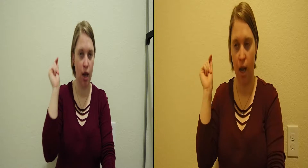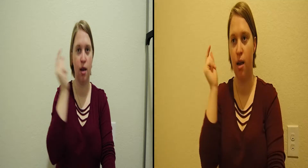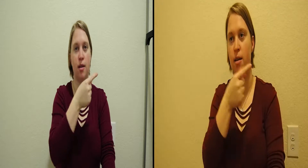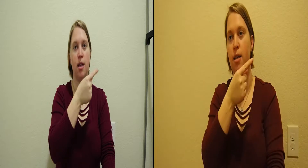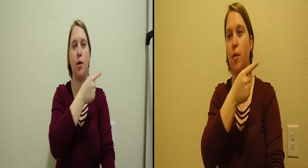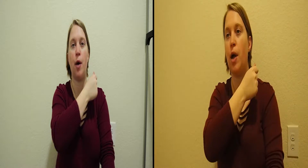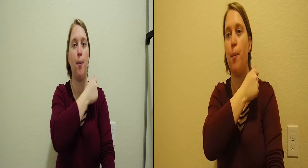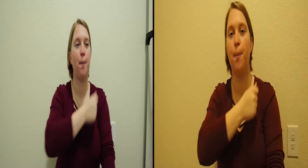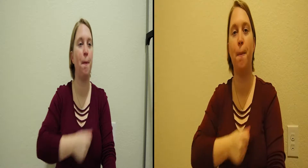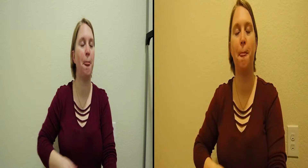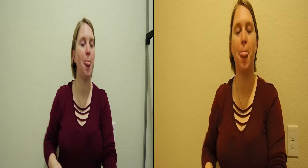Here we go